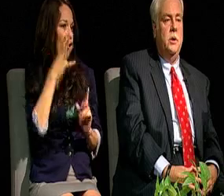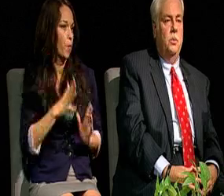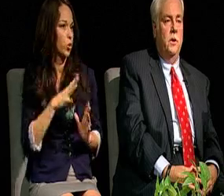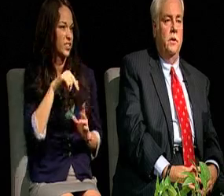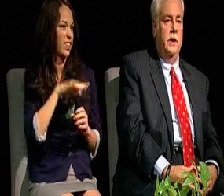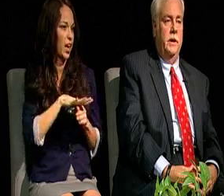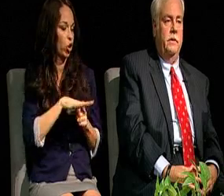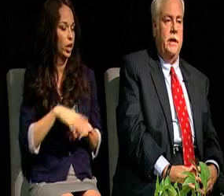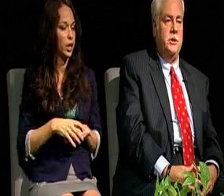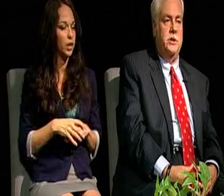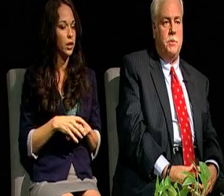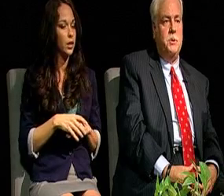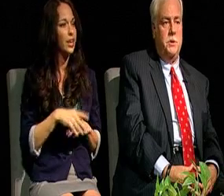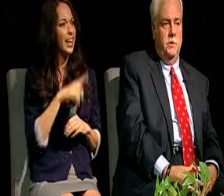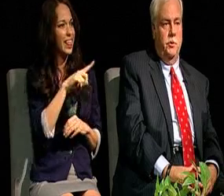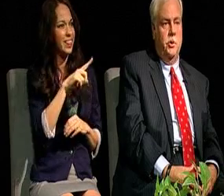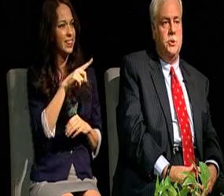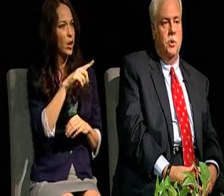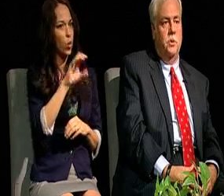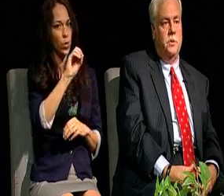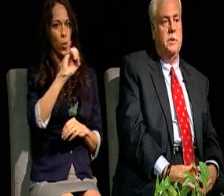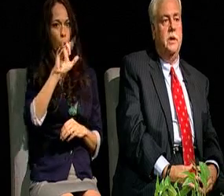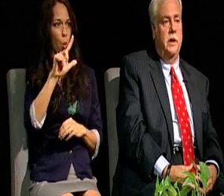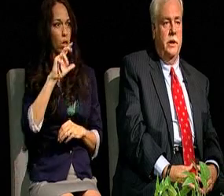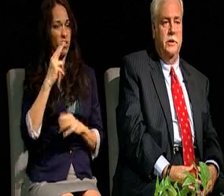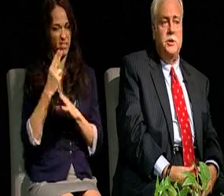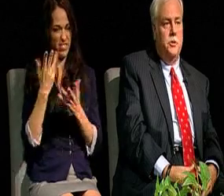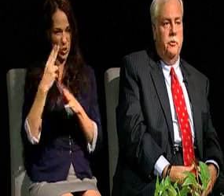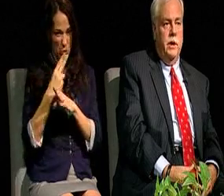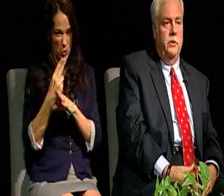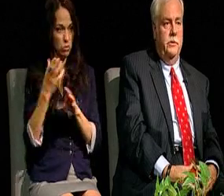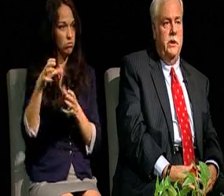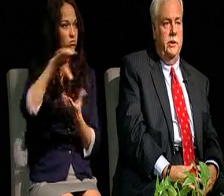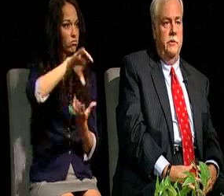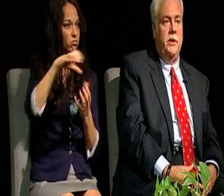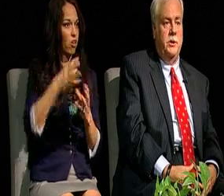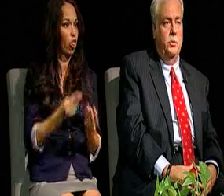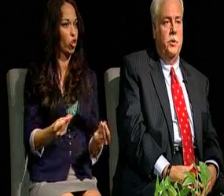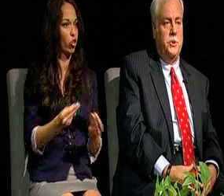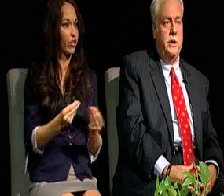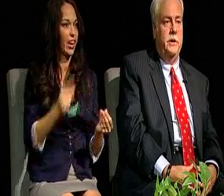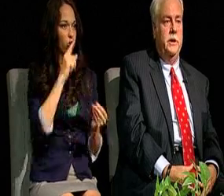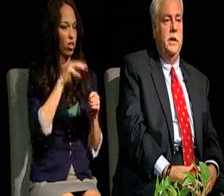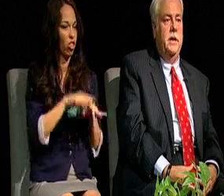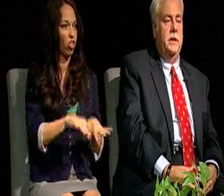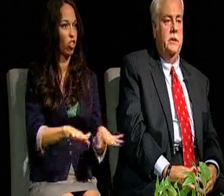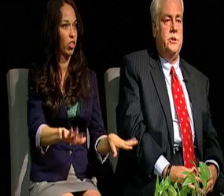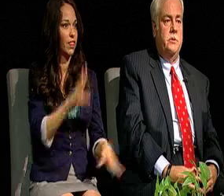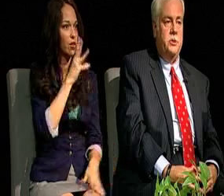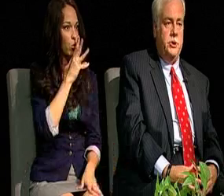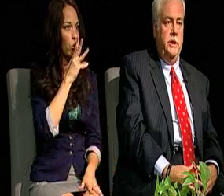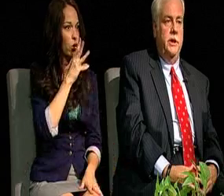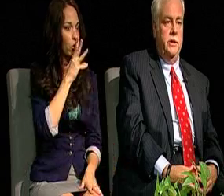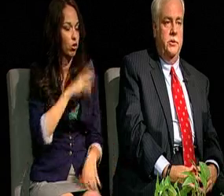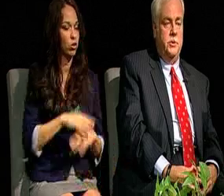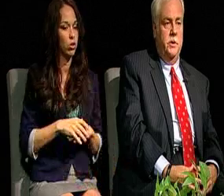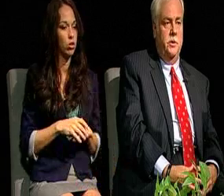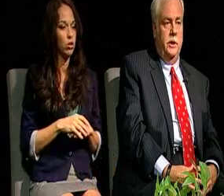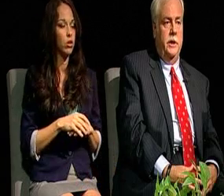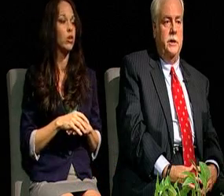were actually disposing their used oil just on the ground and affecting the watershed. And so she and two other young ladies